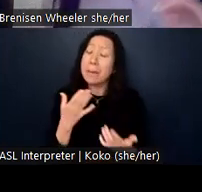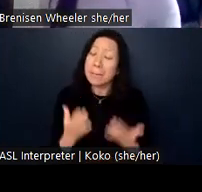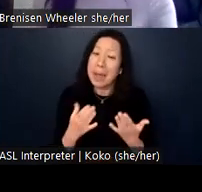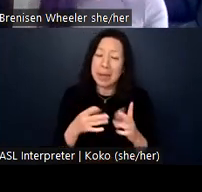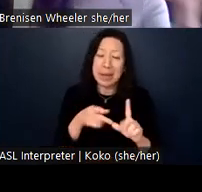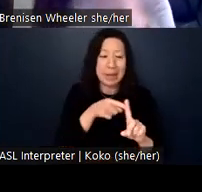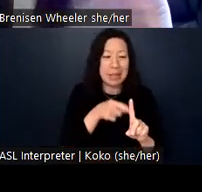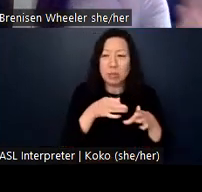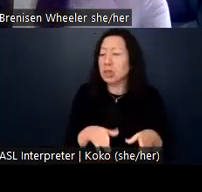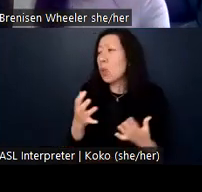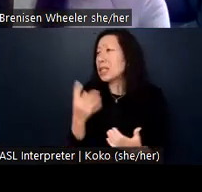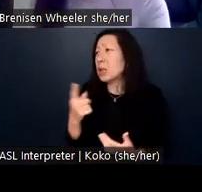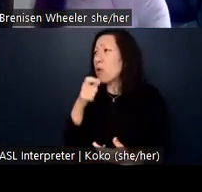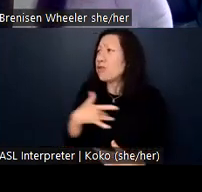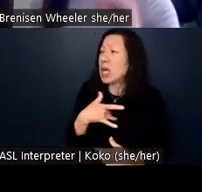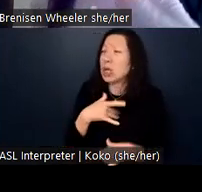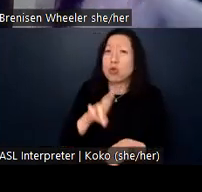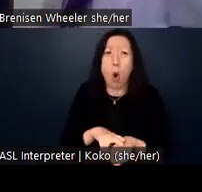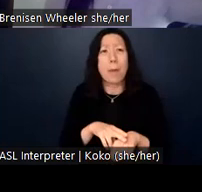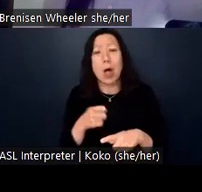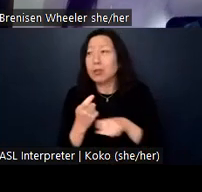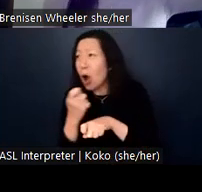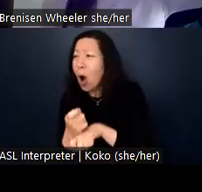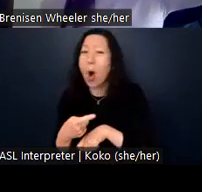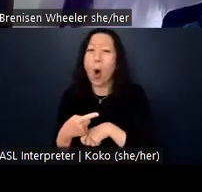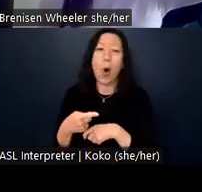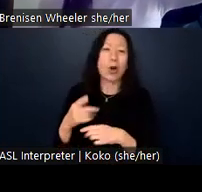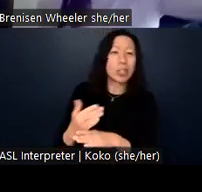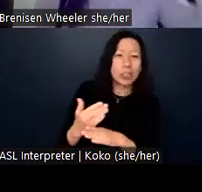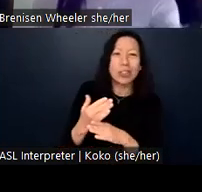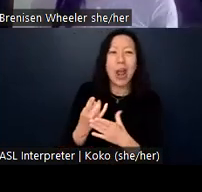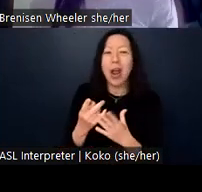13:19:13 share meetings. Look to go on a walk with those everyday connections can go a really